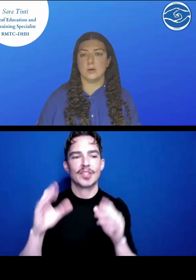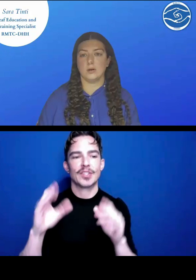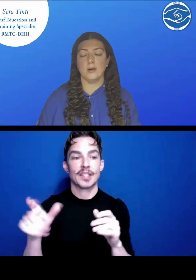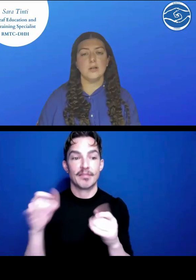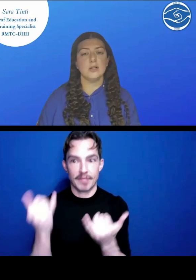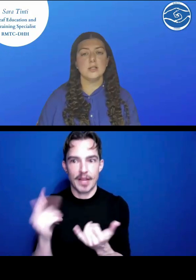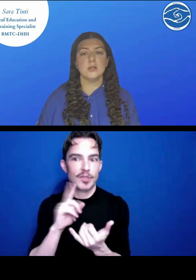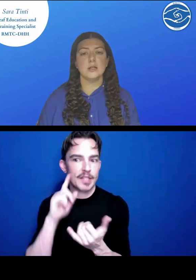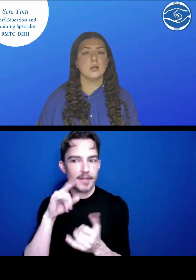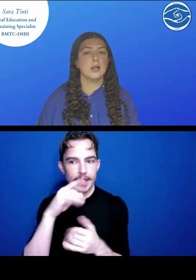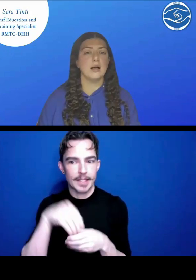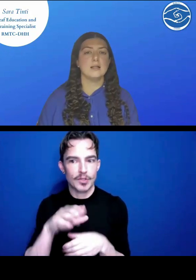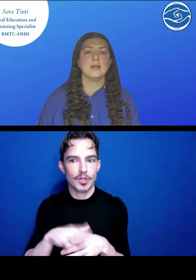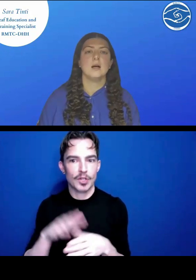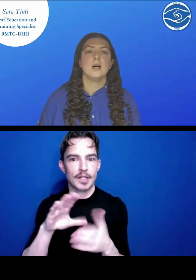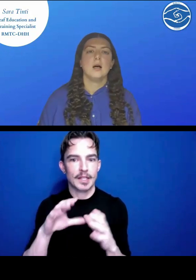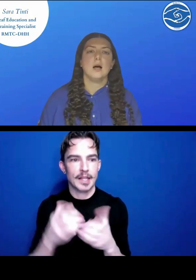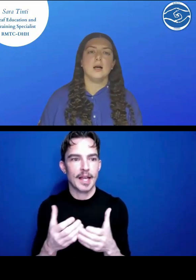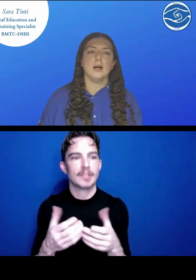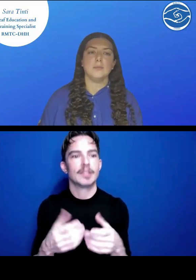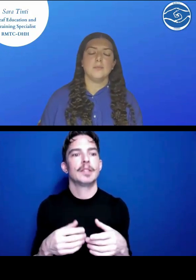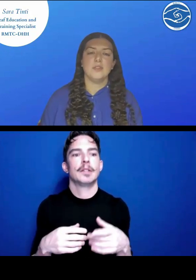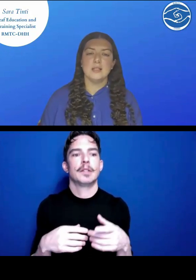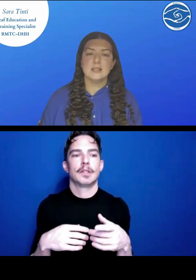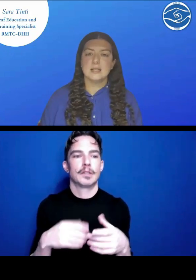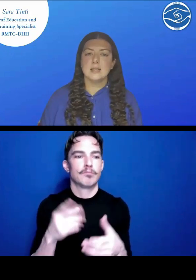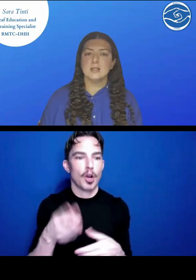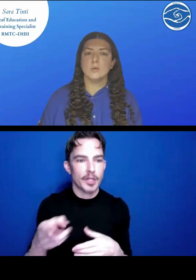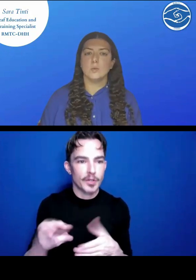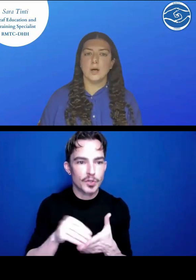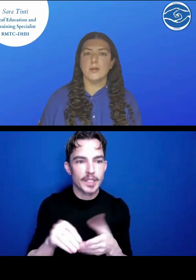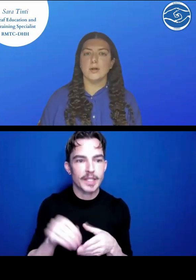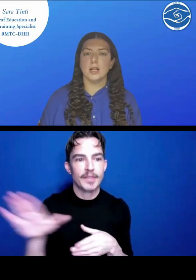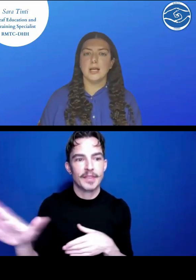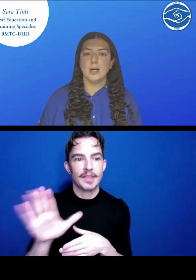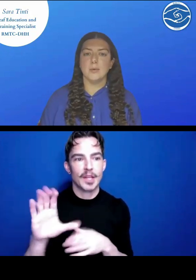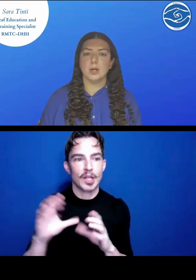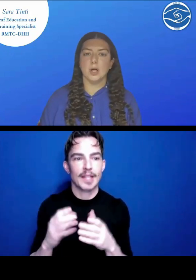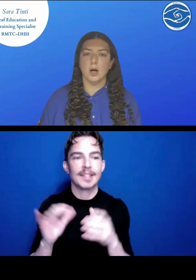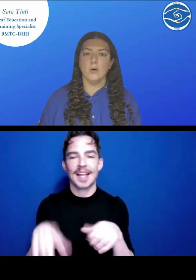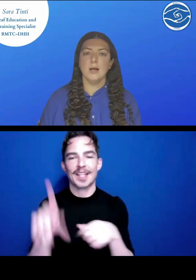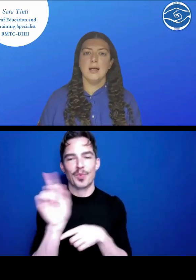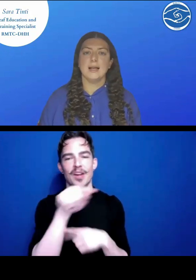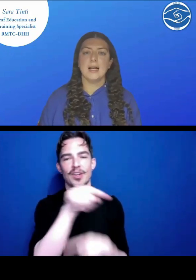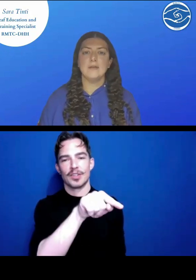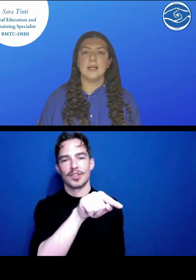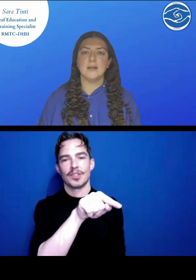or hard of hearing student in their class. This is where they're going to be able to go. Kind